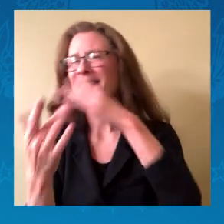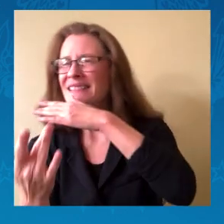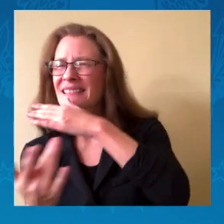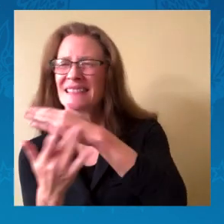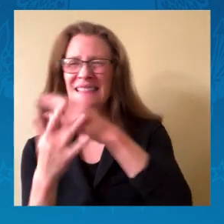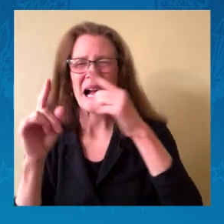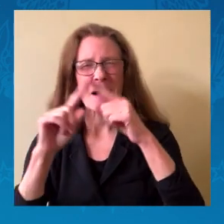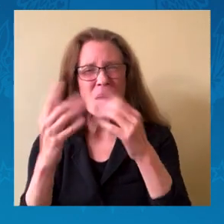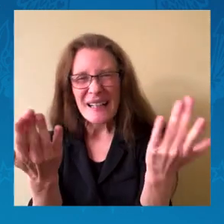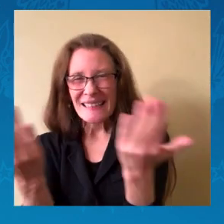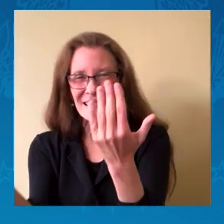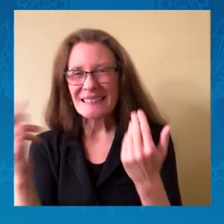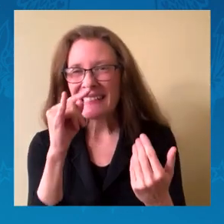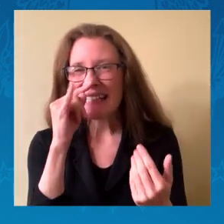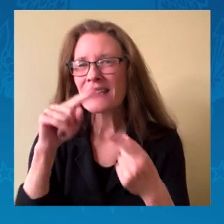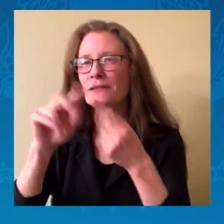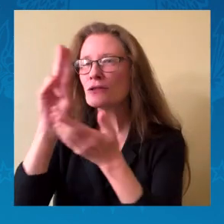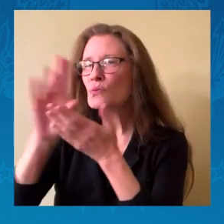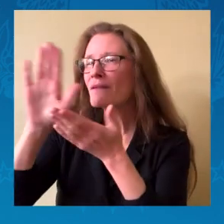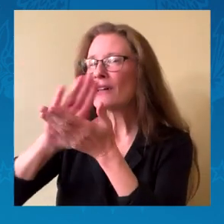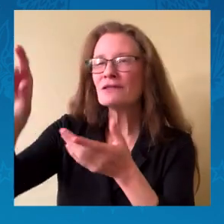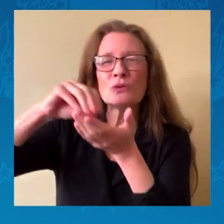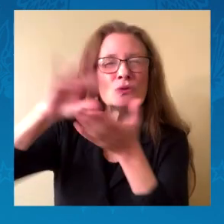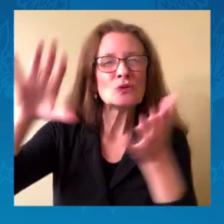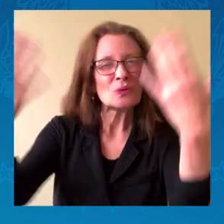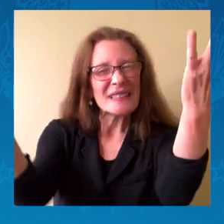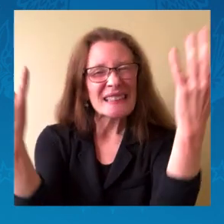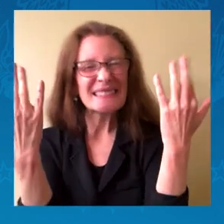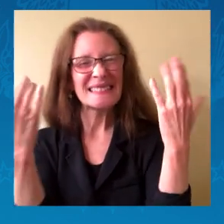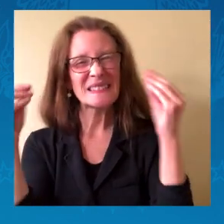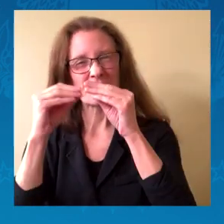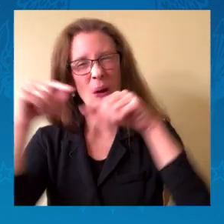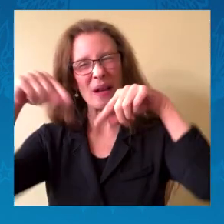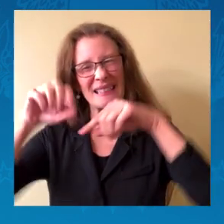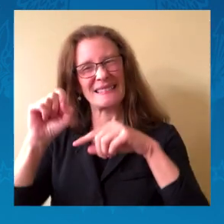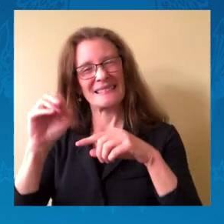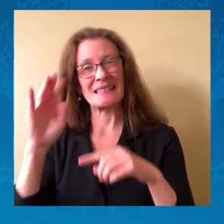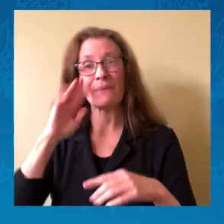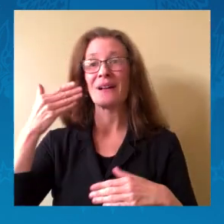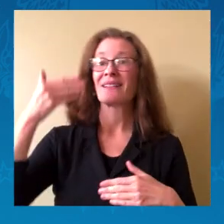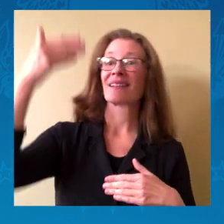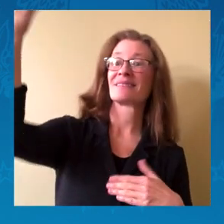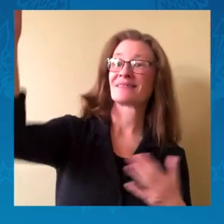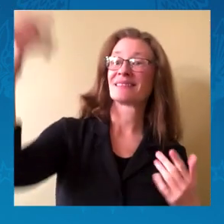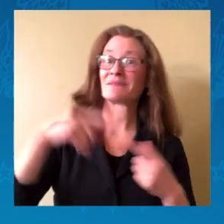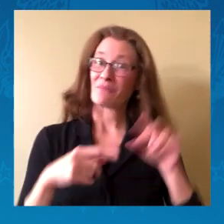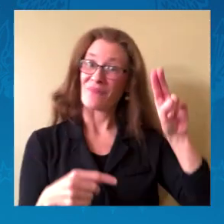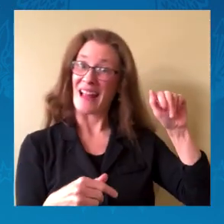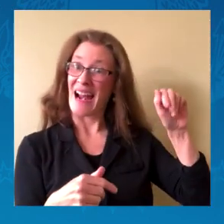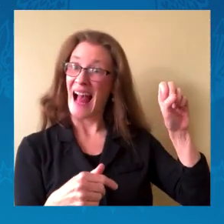And so. Now, so like so many of you and thank you for what you're doing,